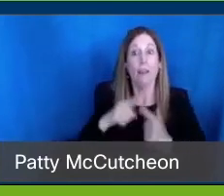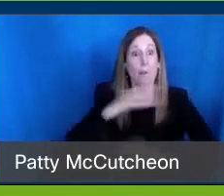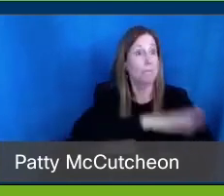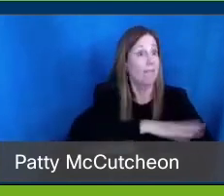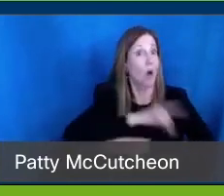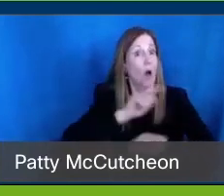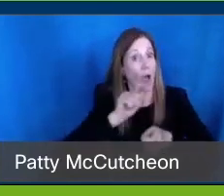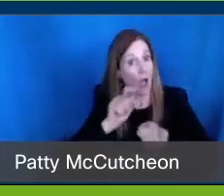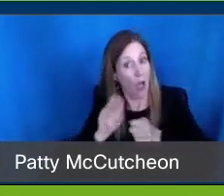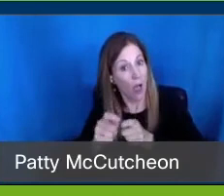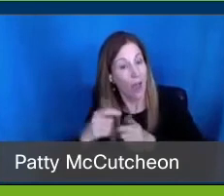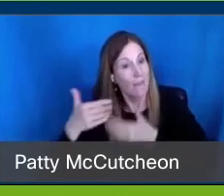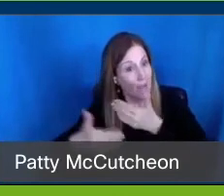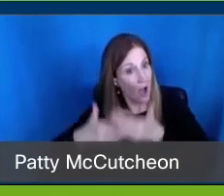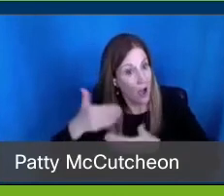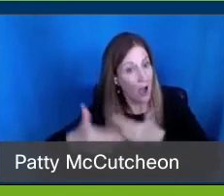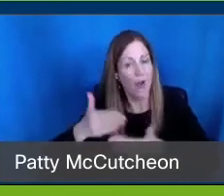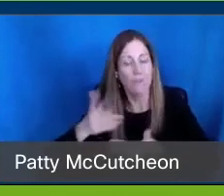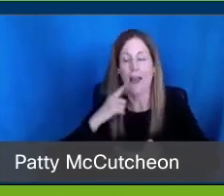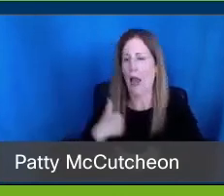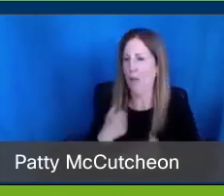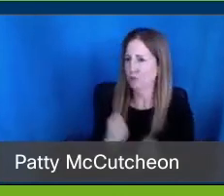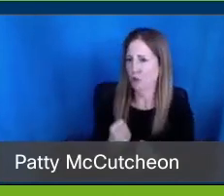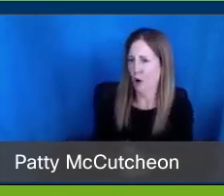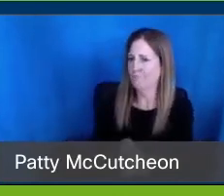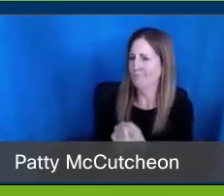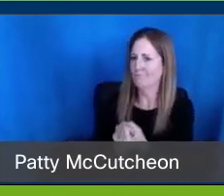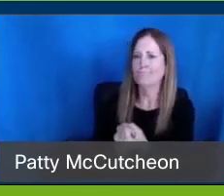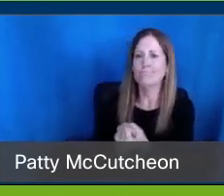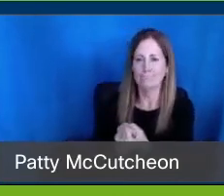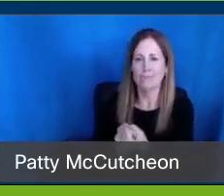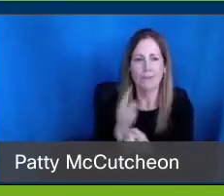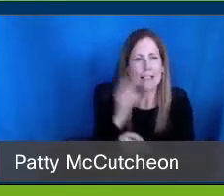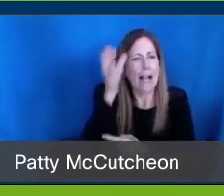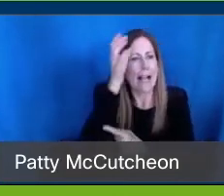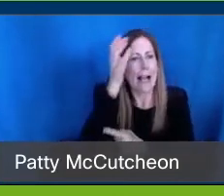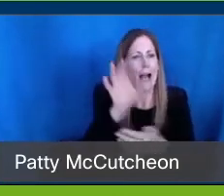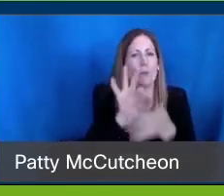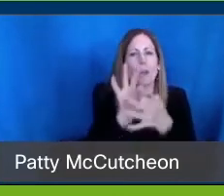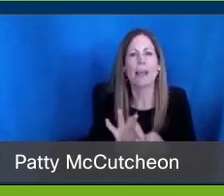and I'm such a strong proponent of... A concept around minimally viable products,